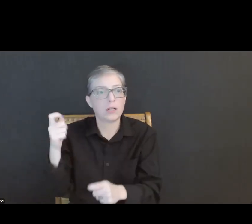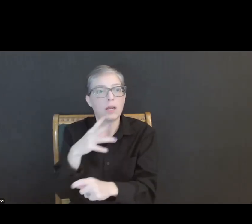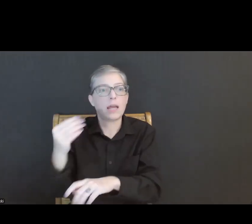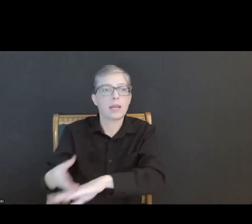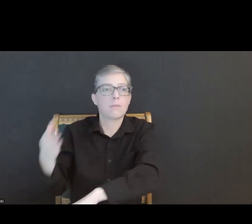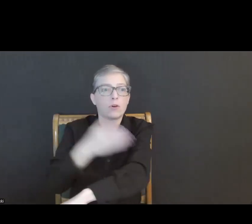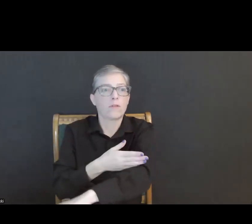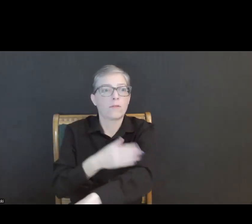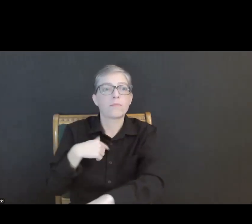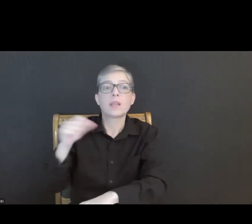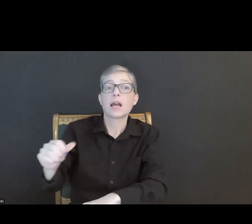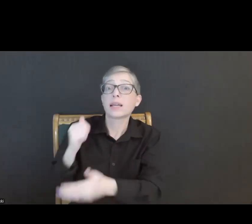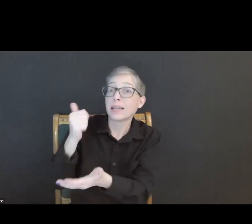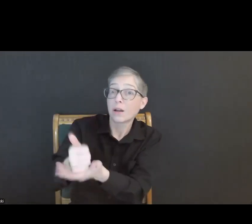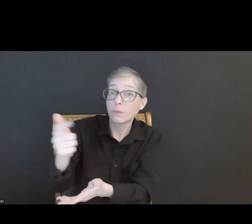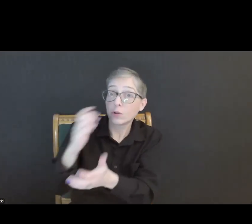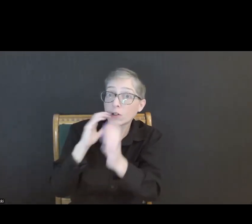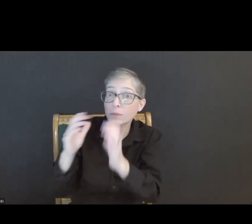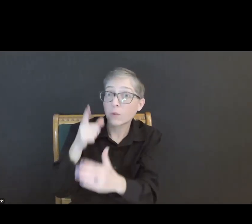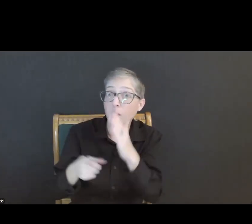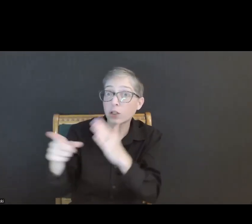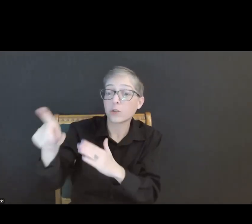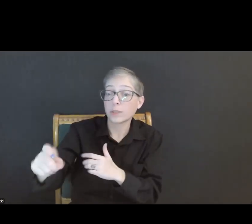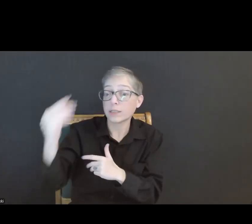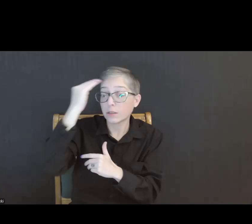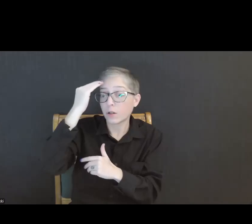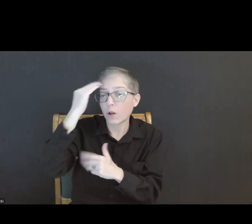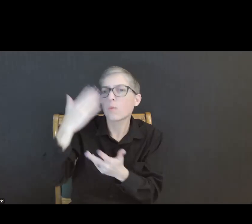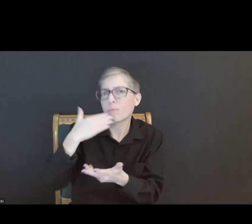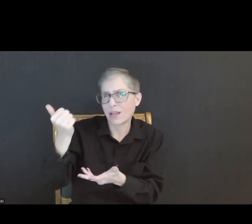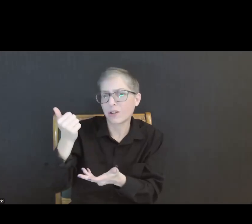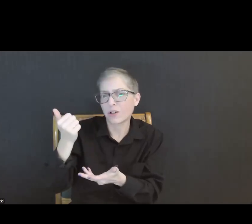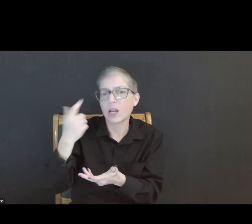communicate what you need to know better and for the other end that's providing the service they